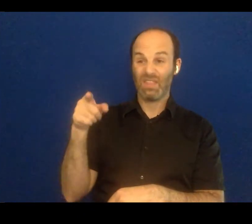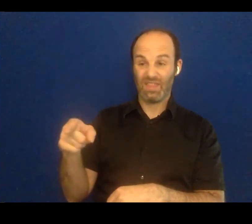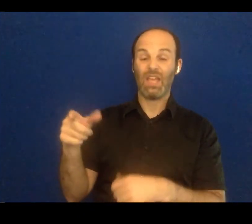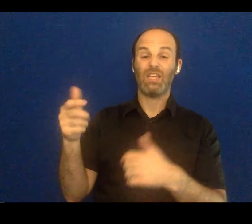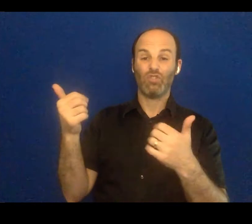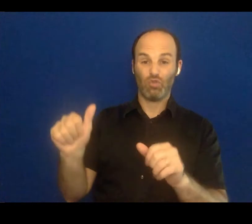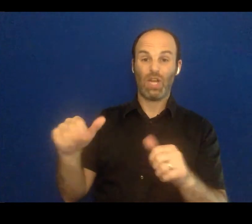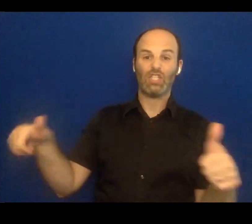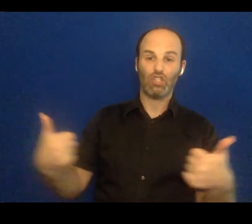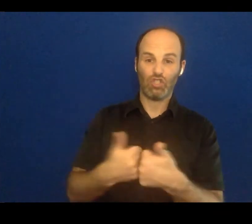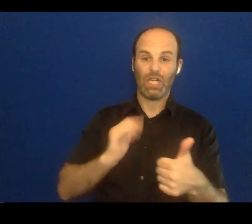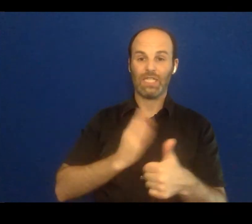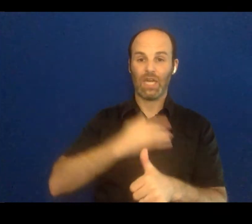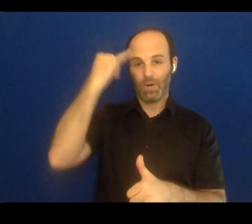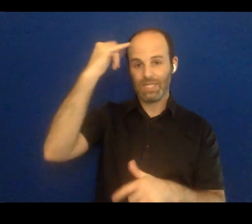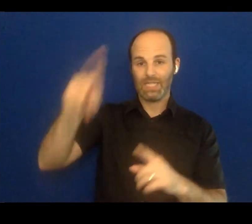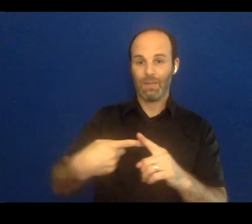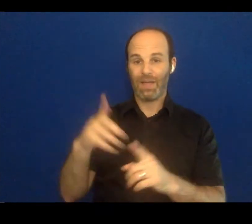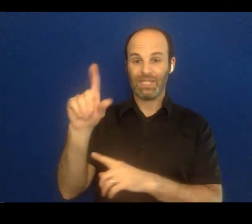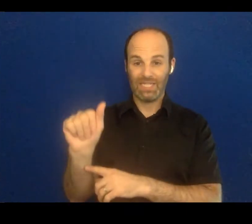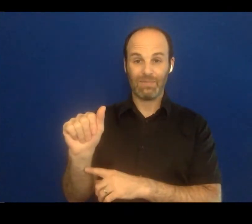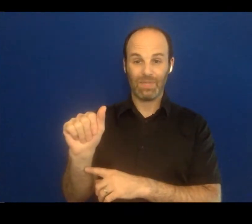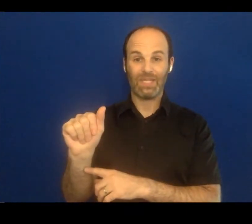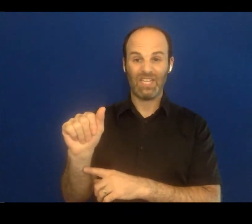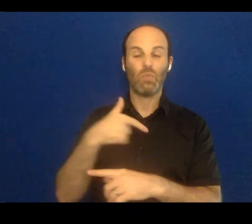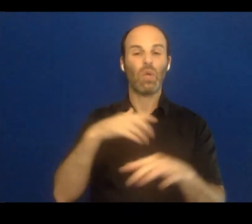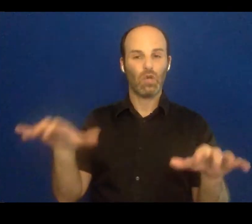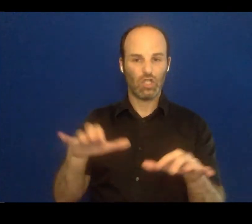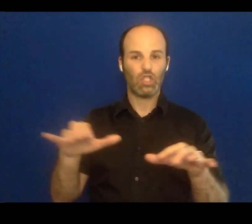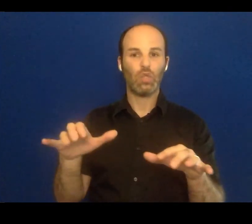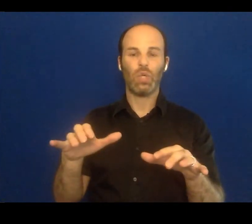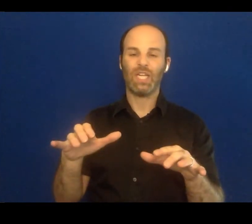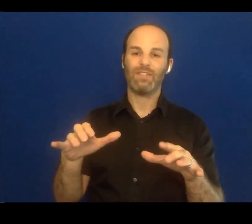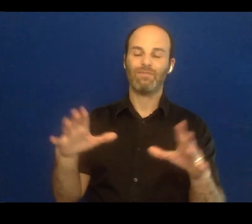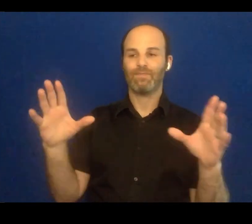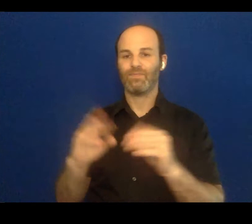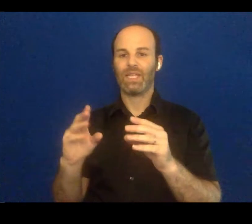CHALLENGE OUR IDEAS ABOUT DISABILITY A BIT. WE WERE DOING A SESSION WHERE WE